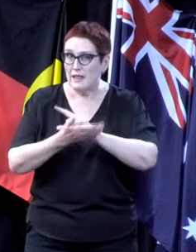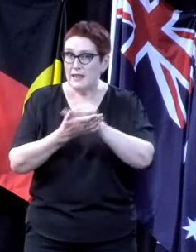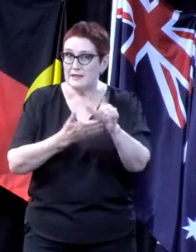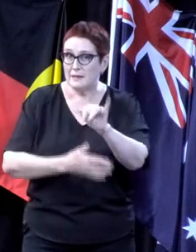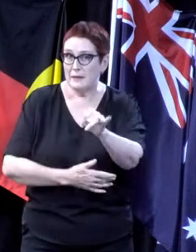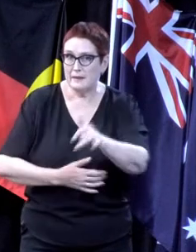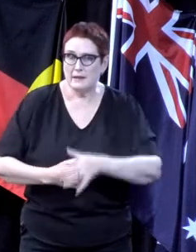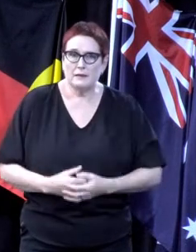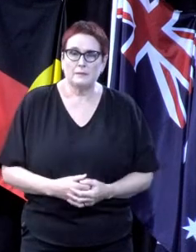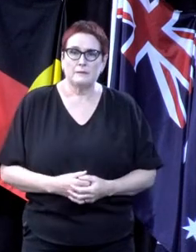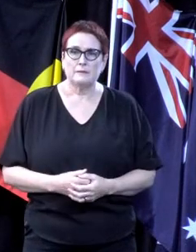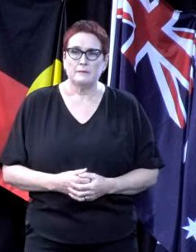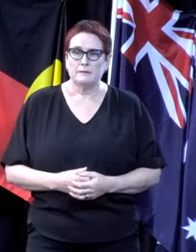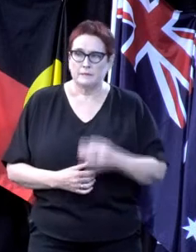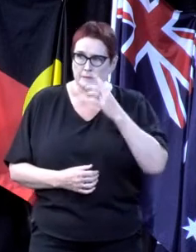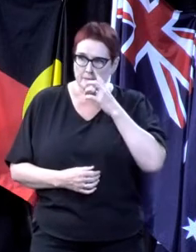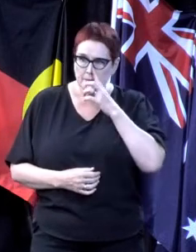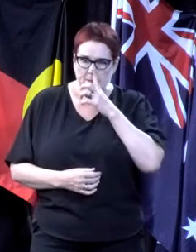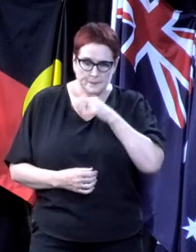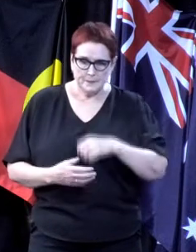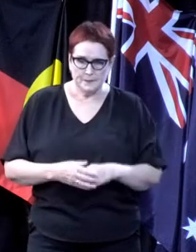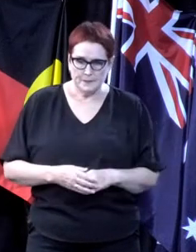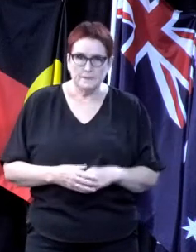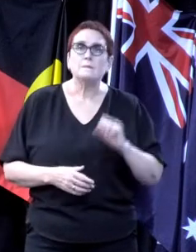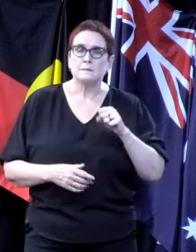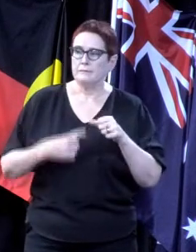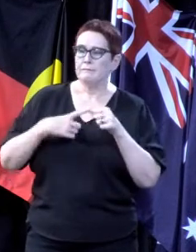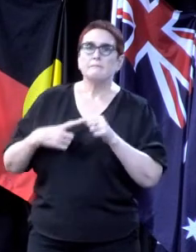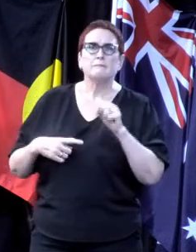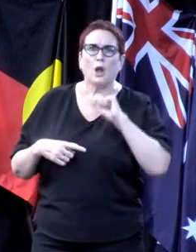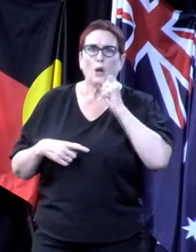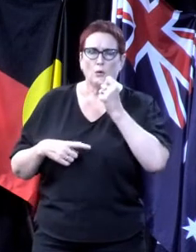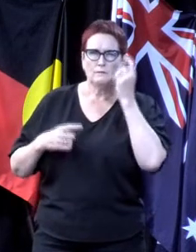at some stage, to consider. I'll certainly be taking that under consideration.